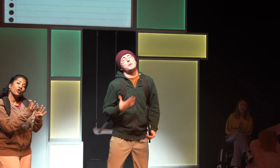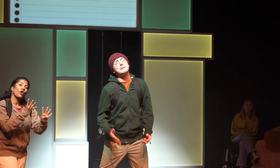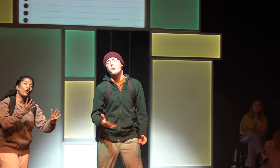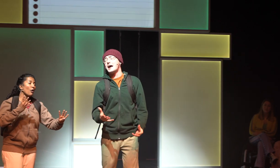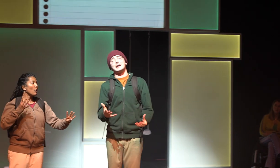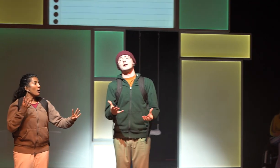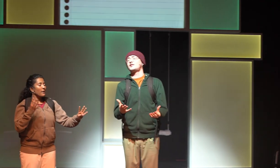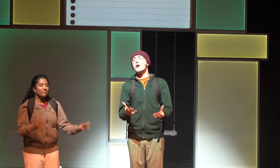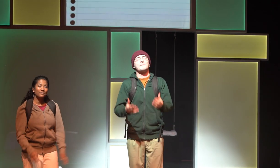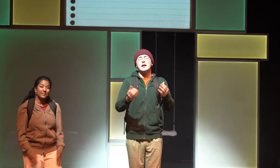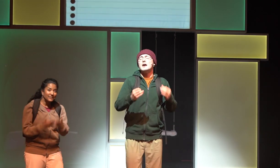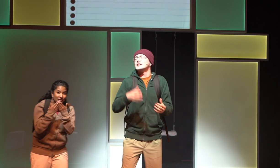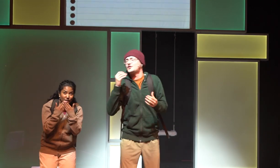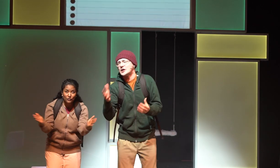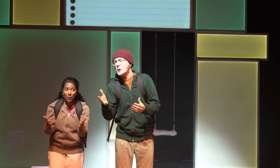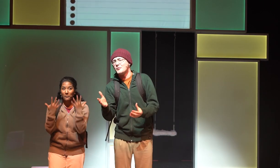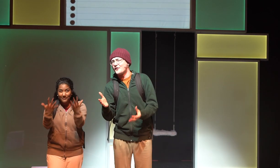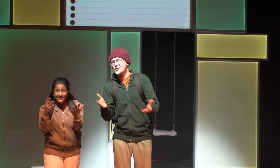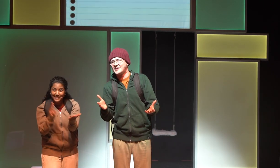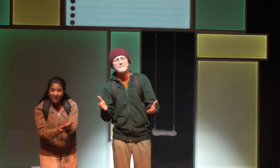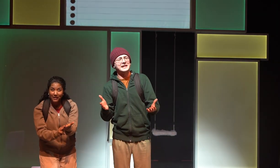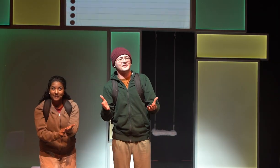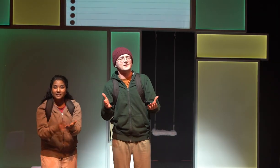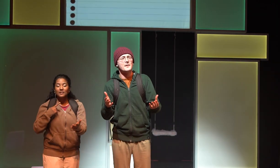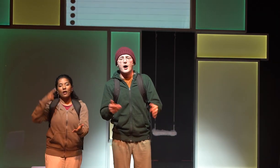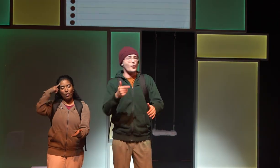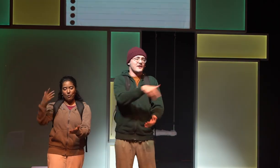people waiting outside. It's not open for another 10 minutes. I thought if I come